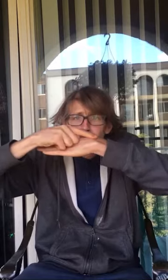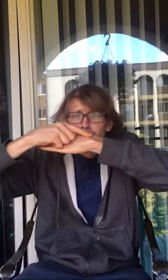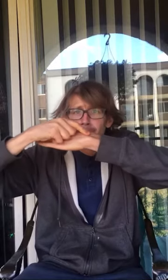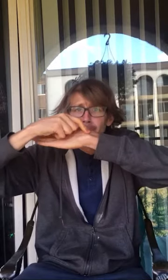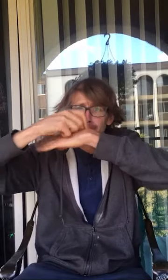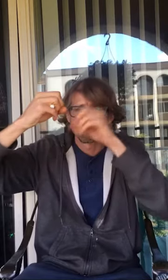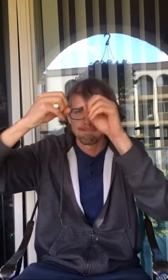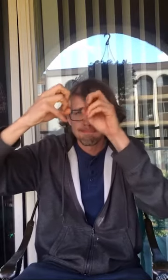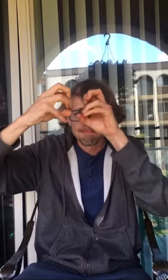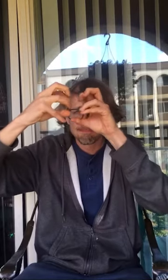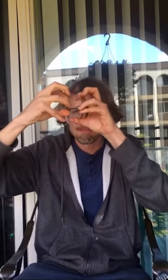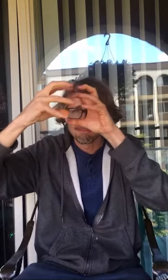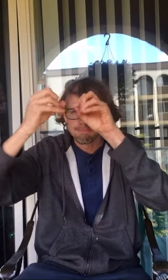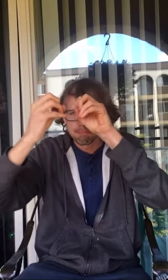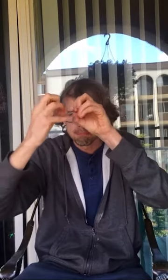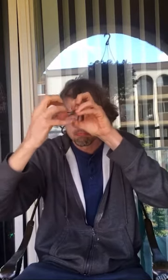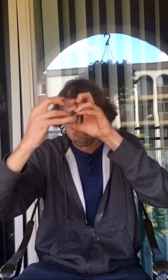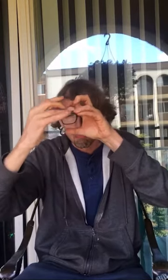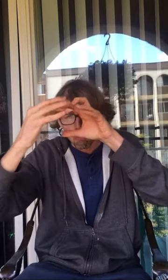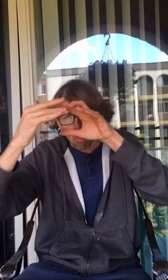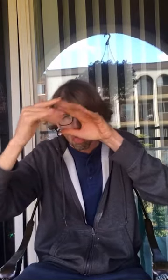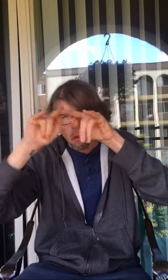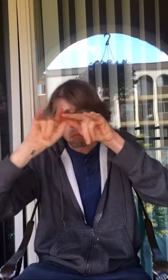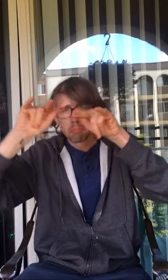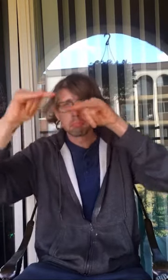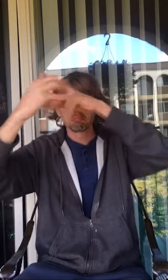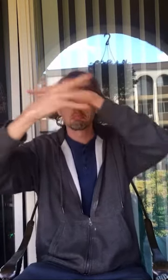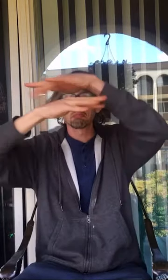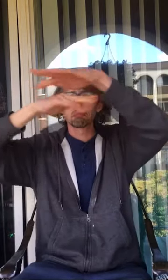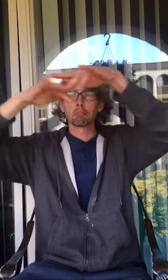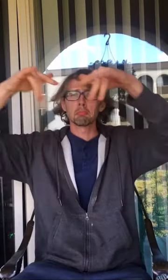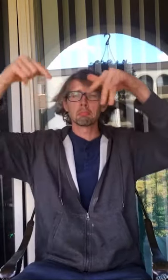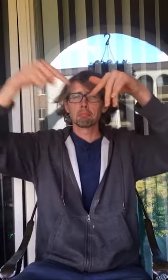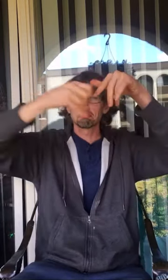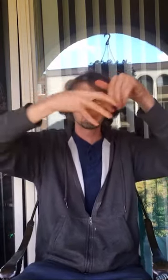[DISTANT THUNDER] [WAGNER]